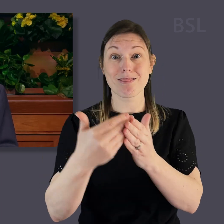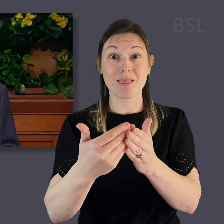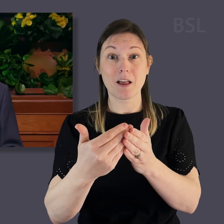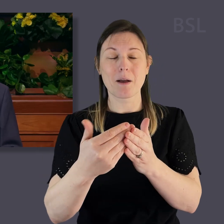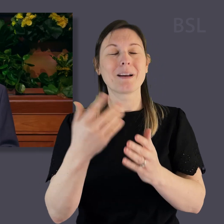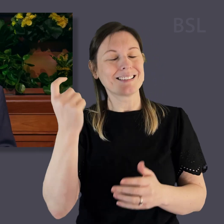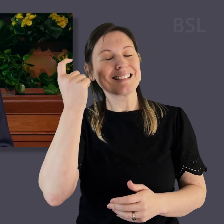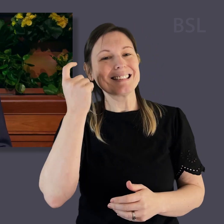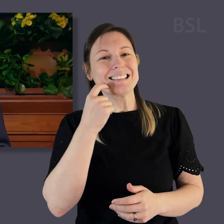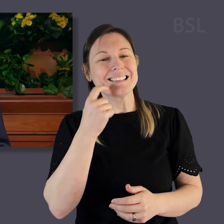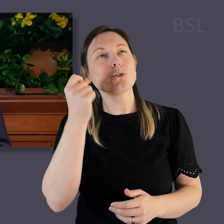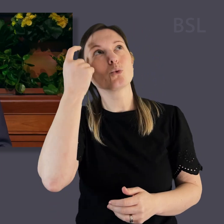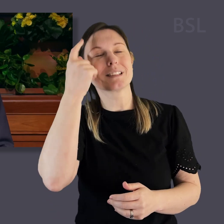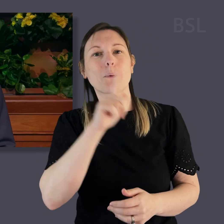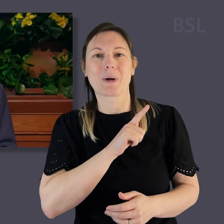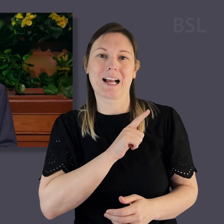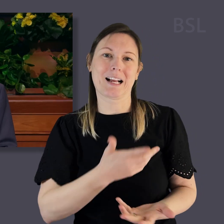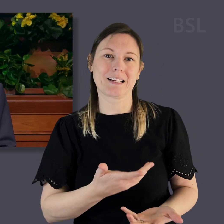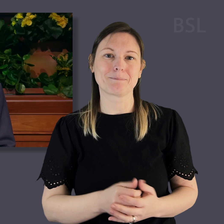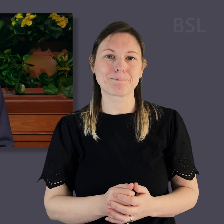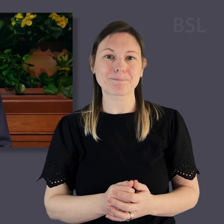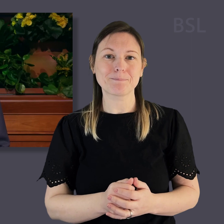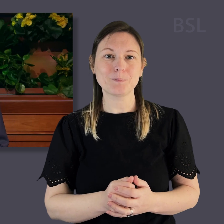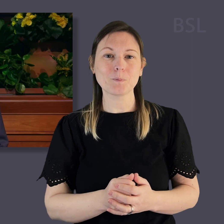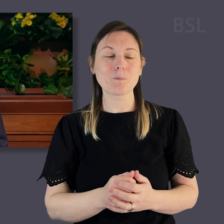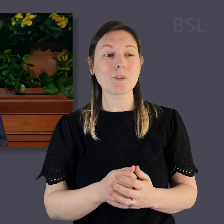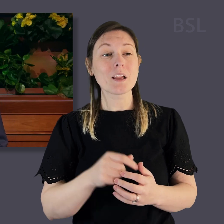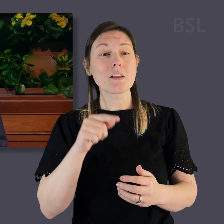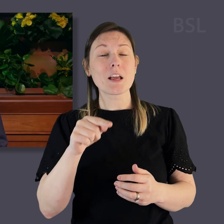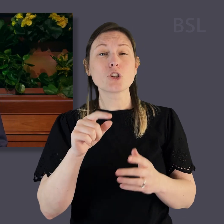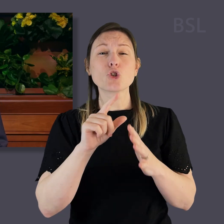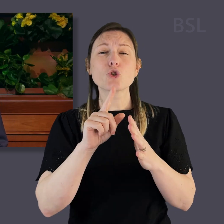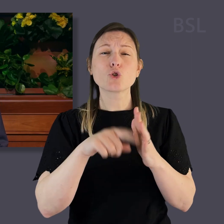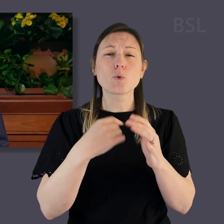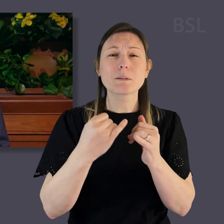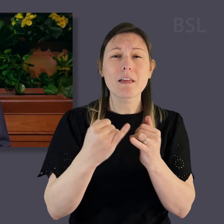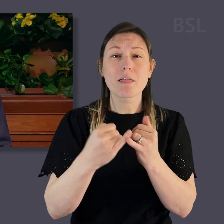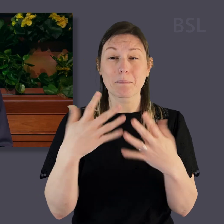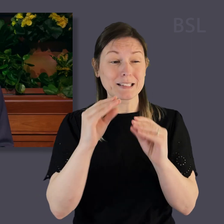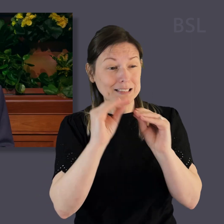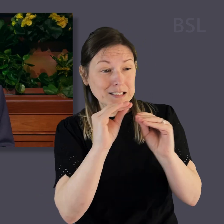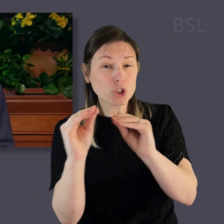and it's easy to understand why. When the prophet Joseph was teaching about baptism for the dead,